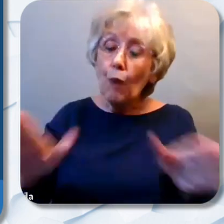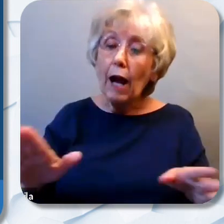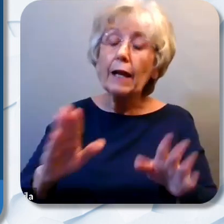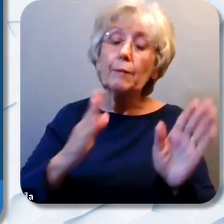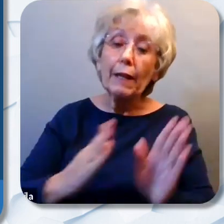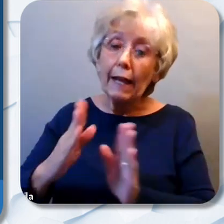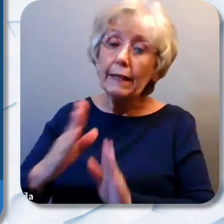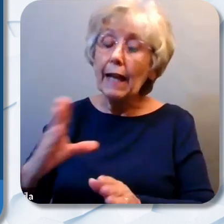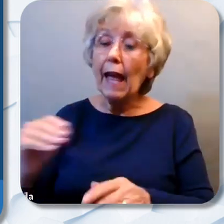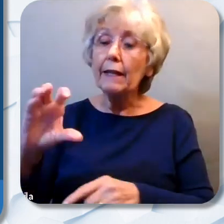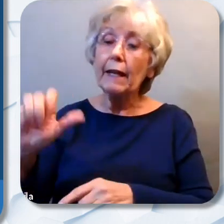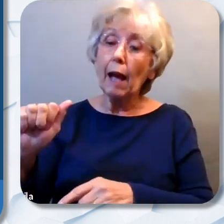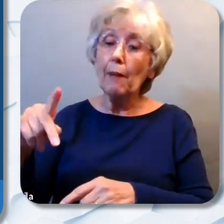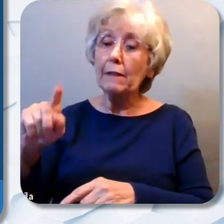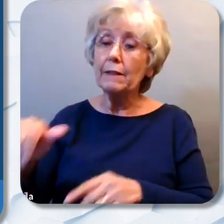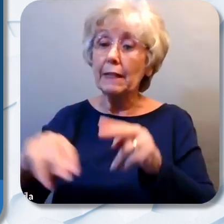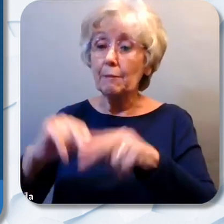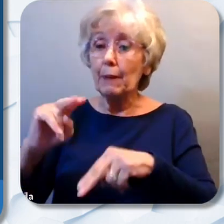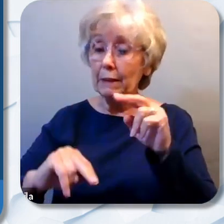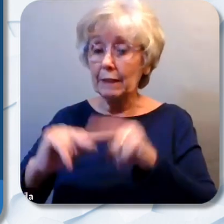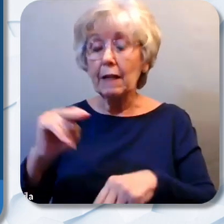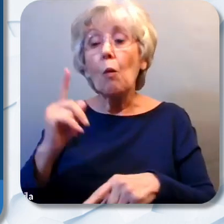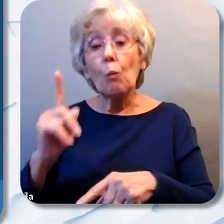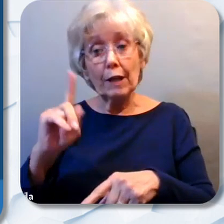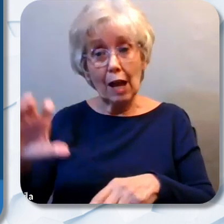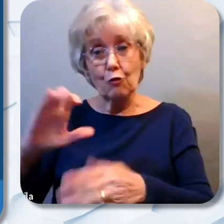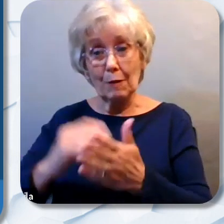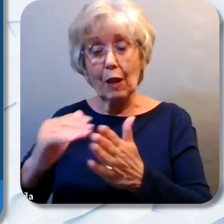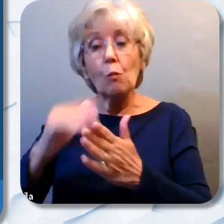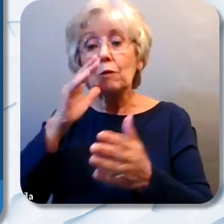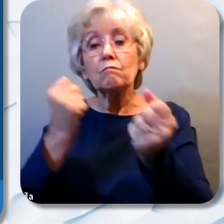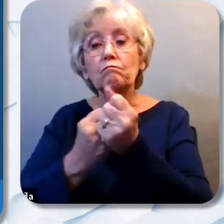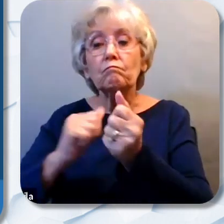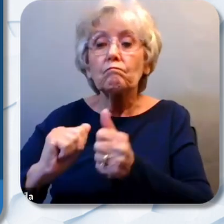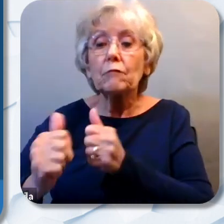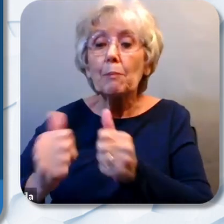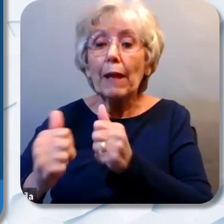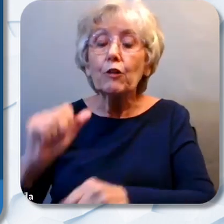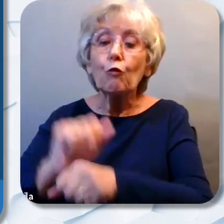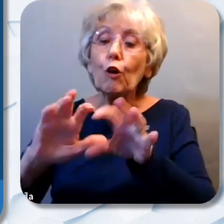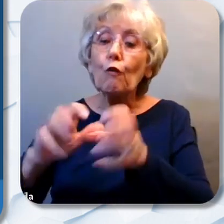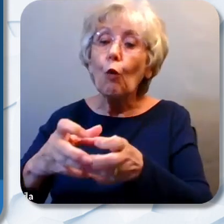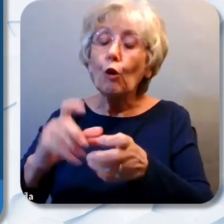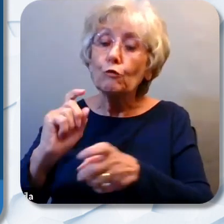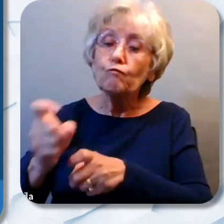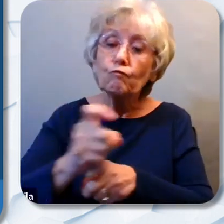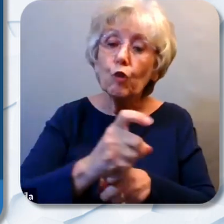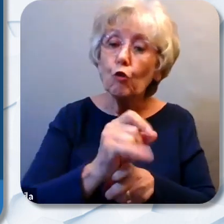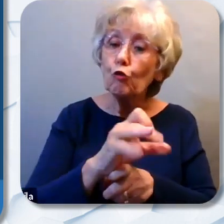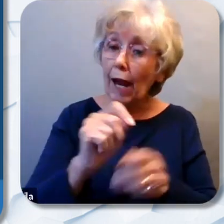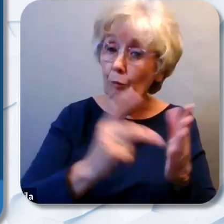And finally 100 million will support a competitive workforce grant program for le a's to increase the